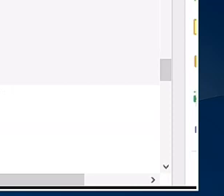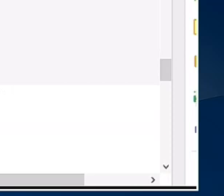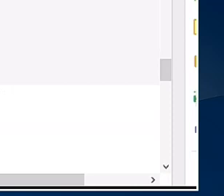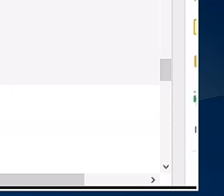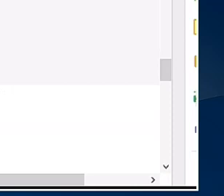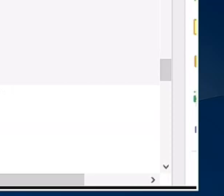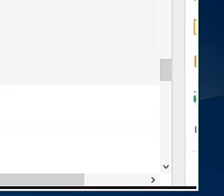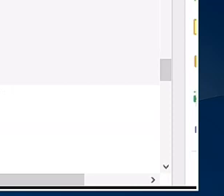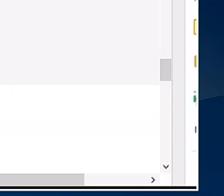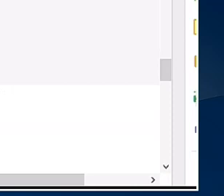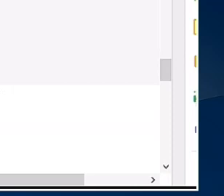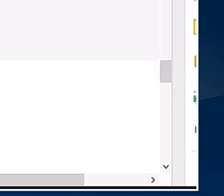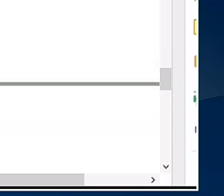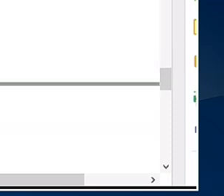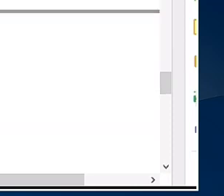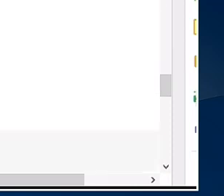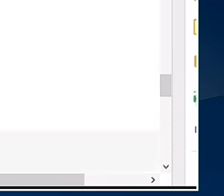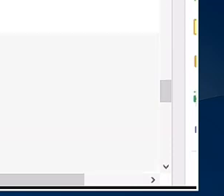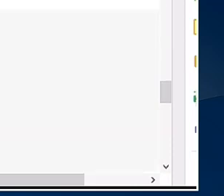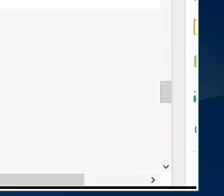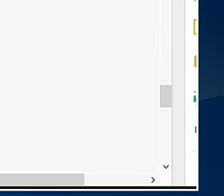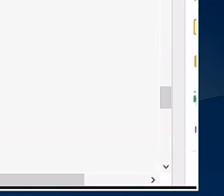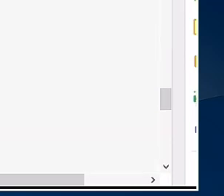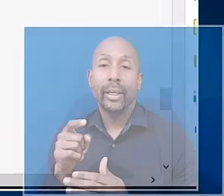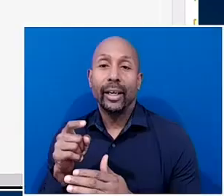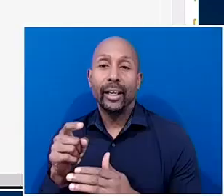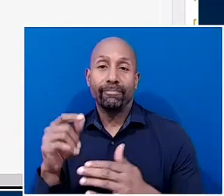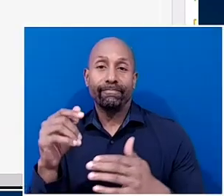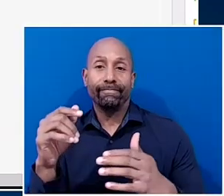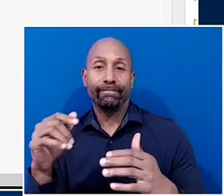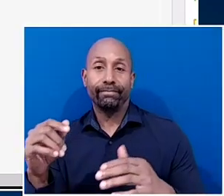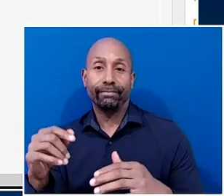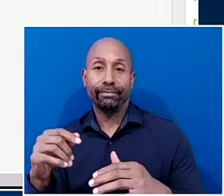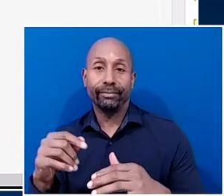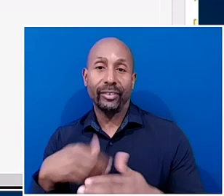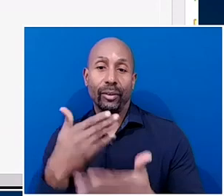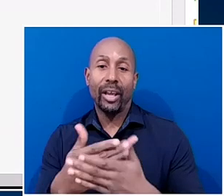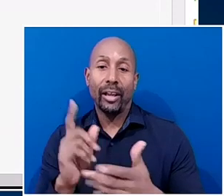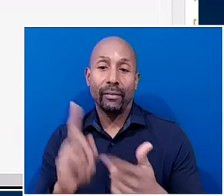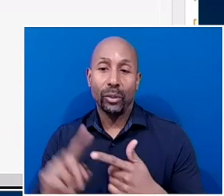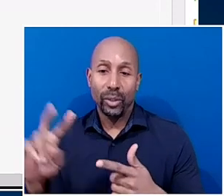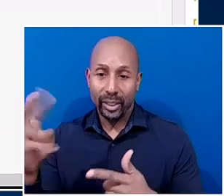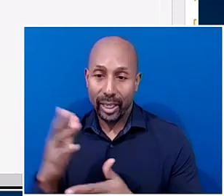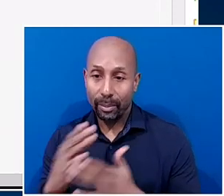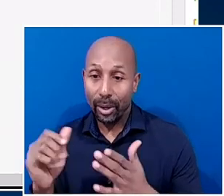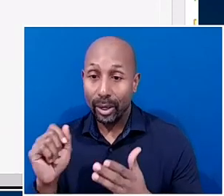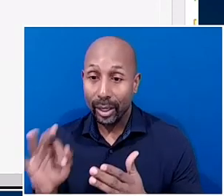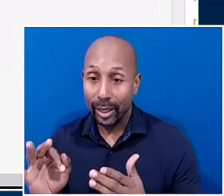withdrawing. So if you can scroll down, just for a moment here. In the case of a program that is measured